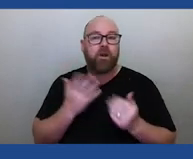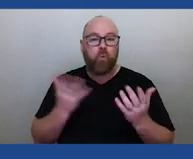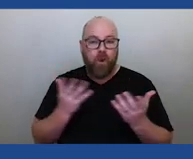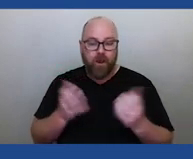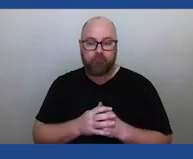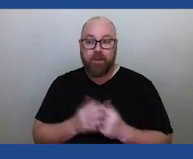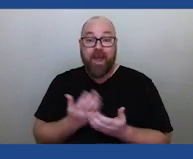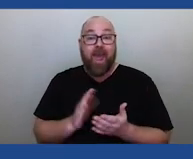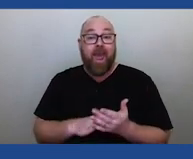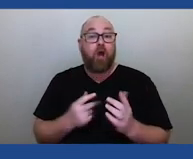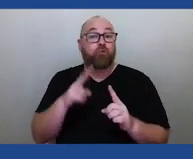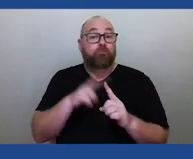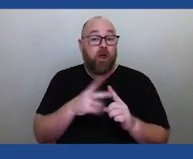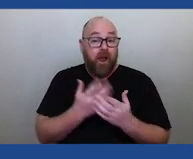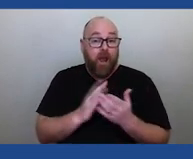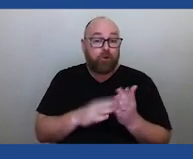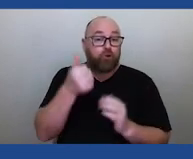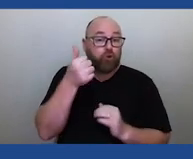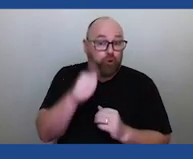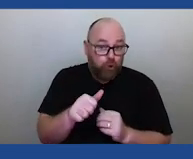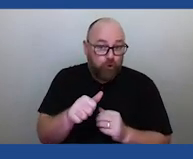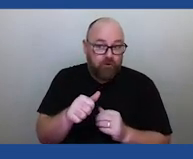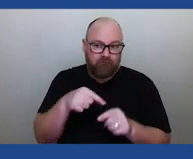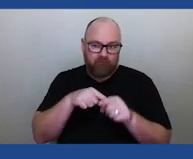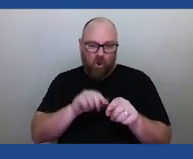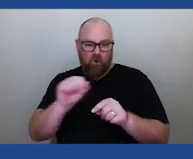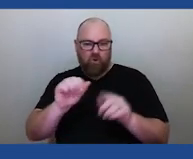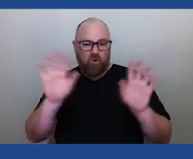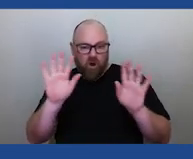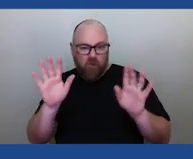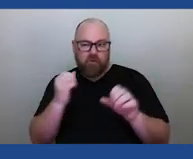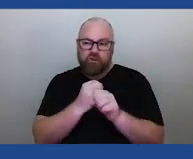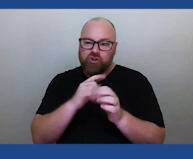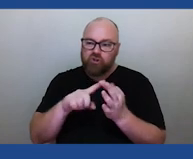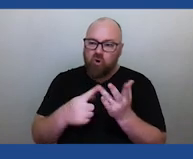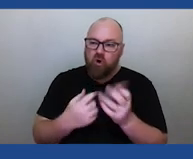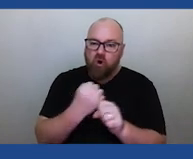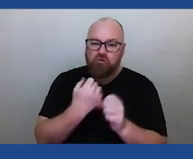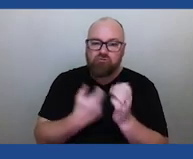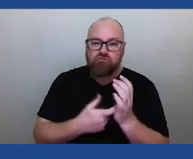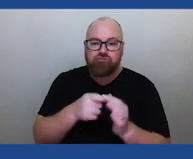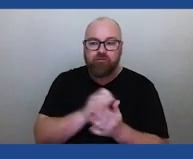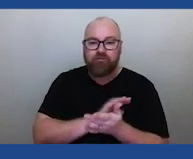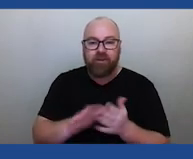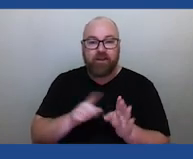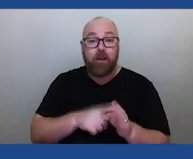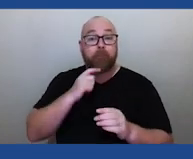might be slightly different depending on the climate or the geography of the area, but the underlying foundations are the same.